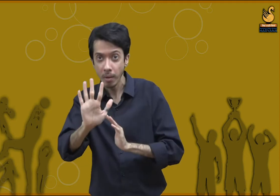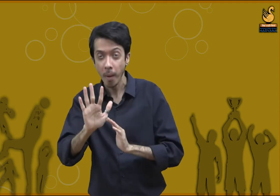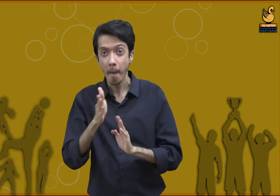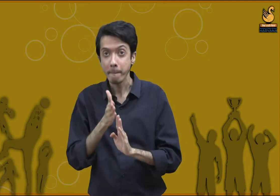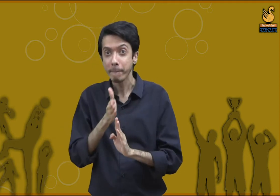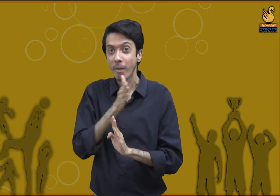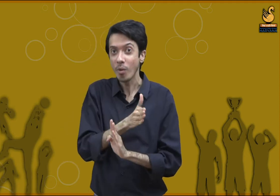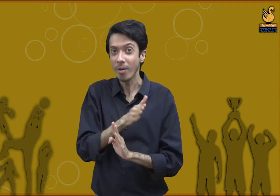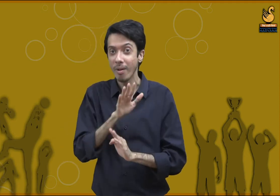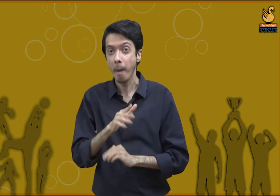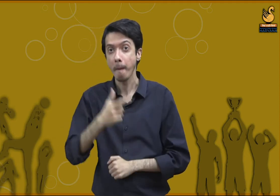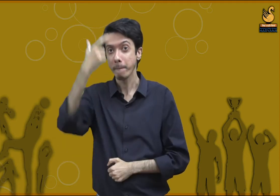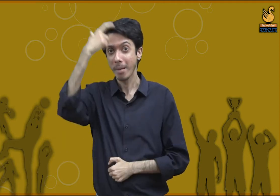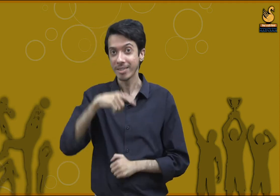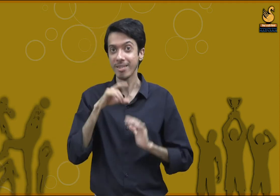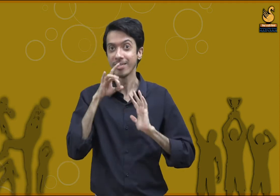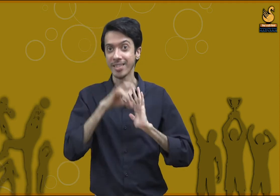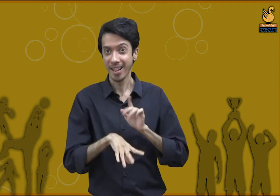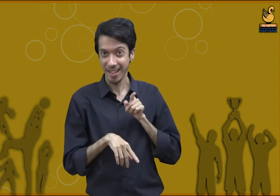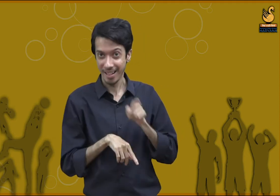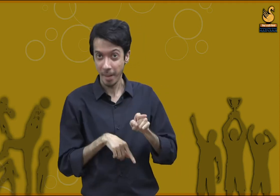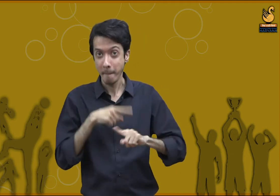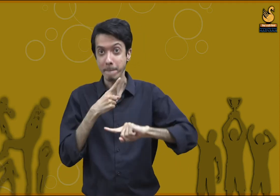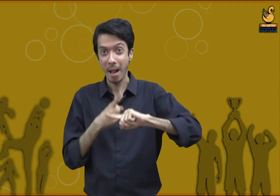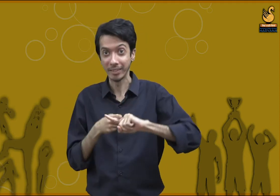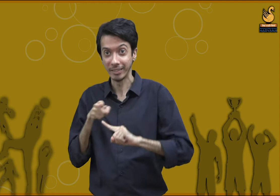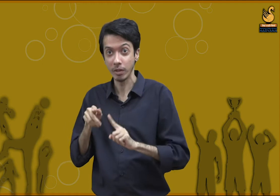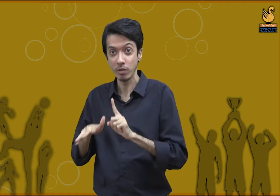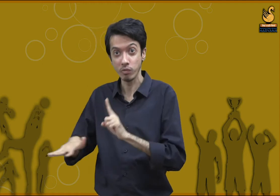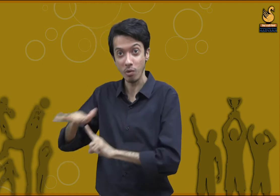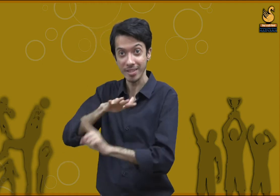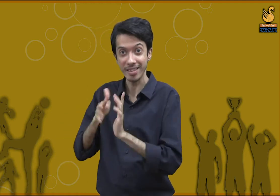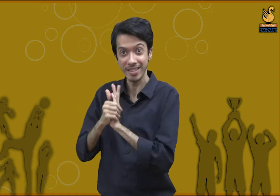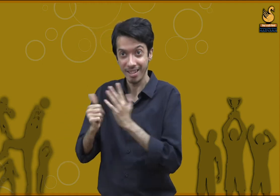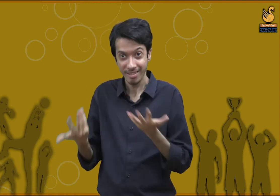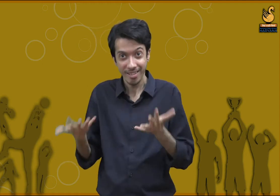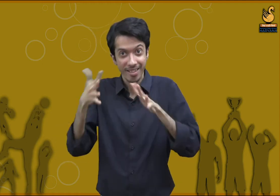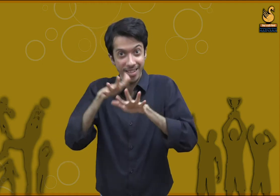We have already discussed about personal skills and now we'll discuss about social skills.